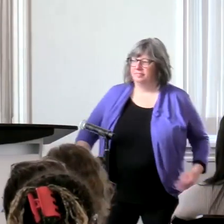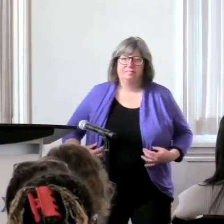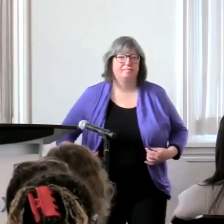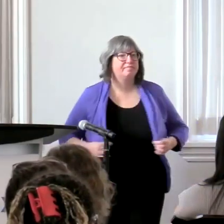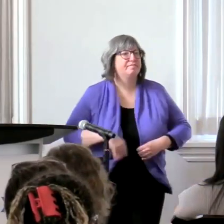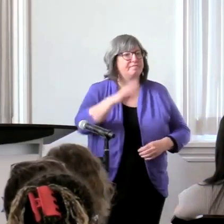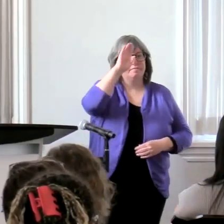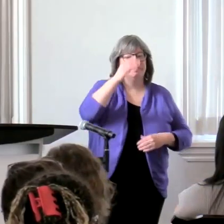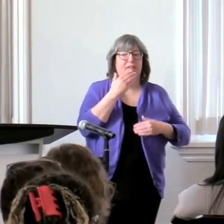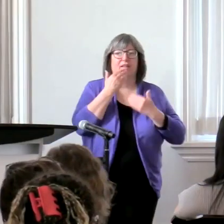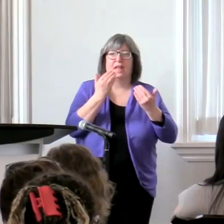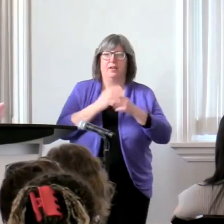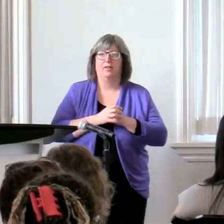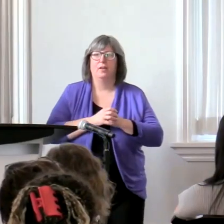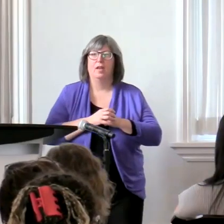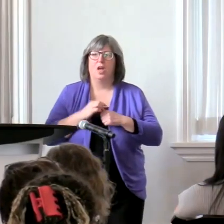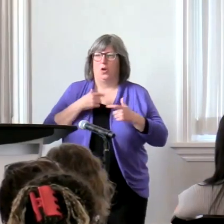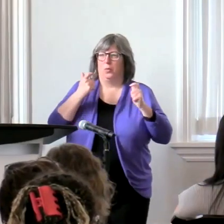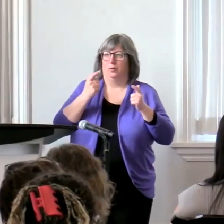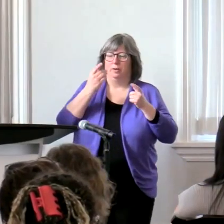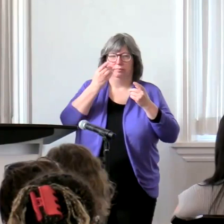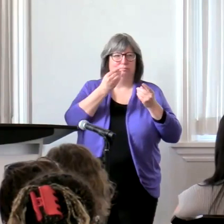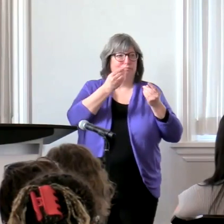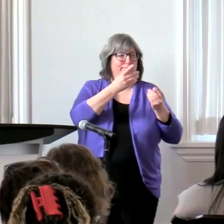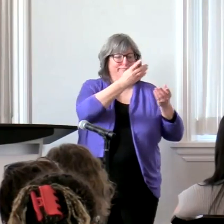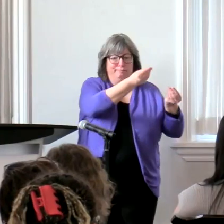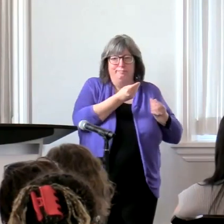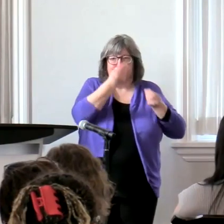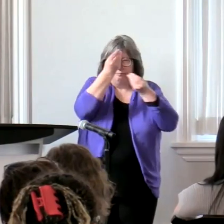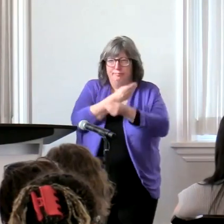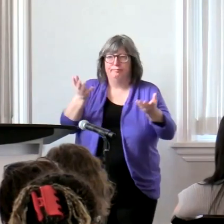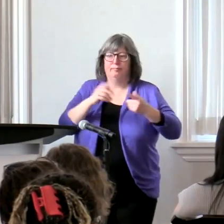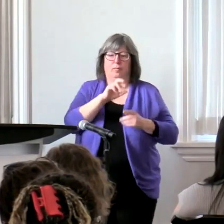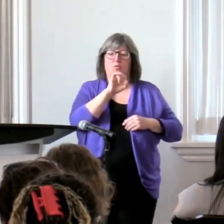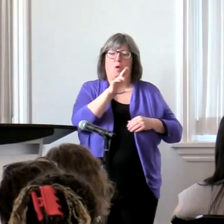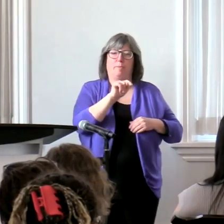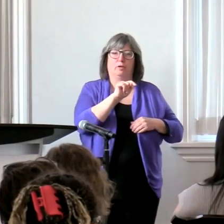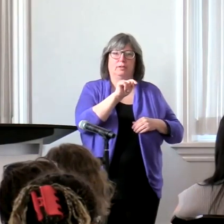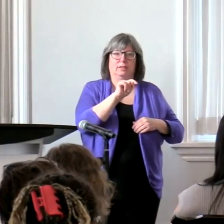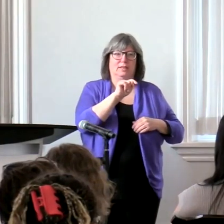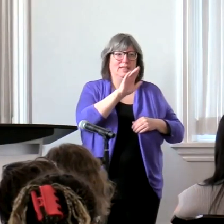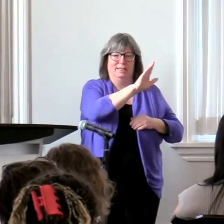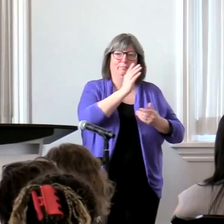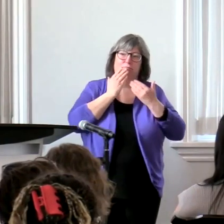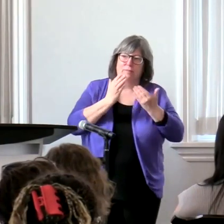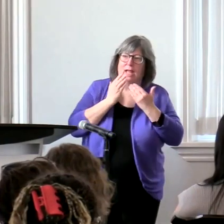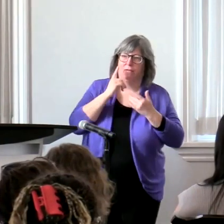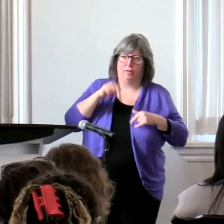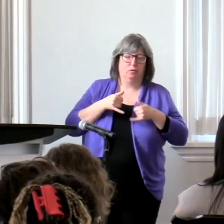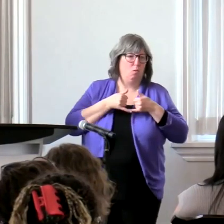Hi. Thank you. I just very quickly wanted to pass on Robert's deep gratitude and thanks for the award.